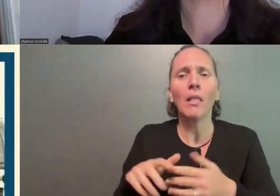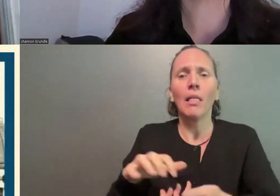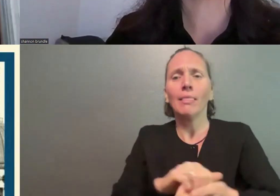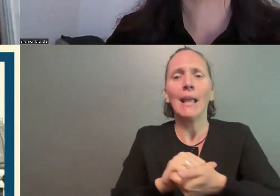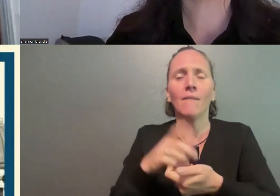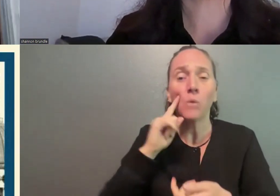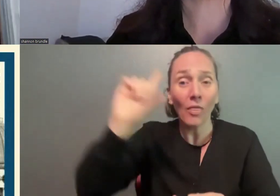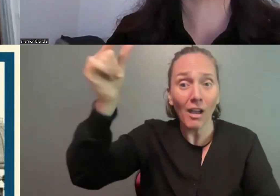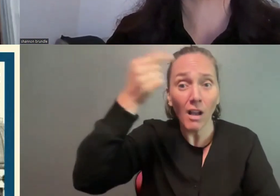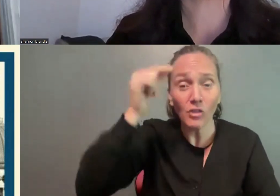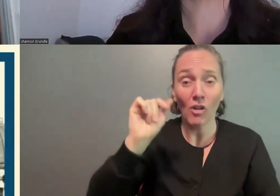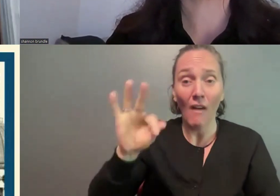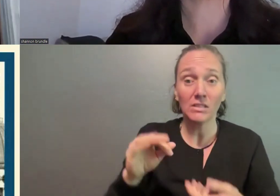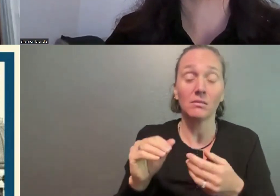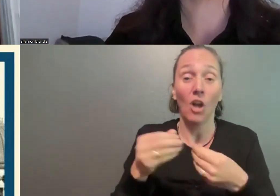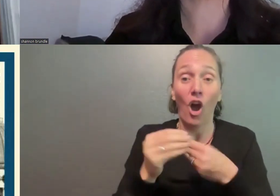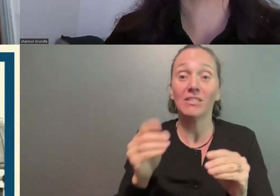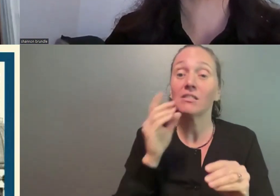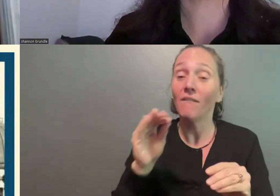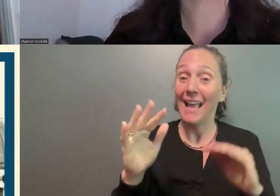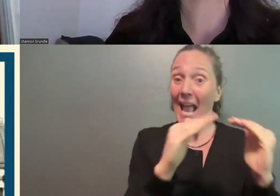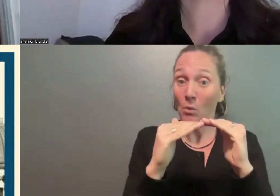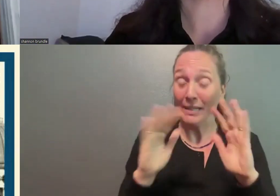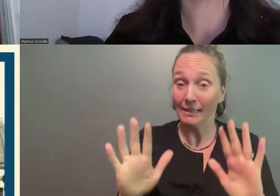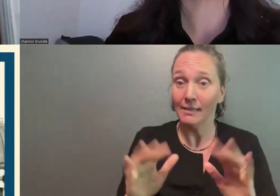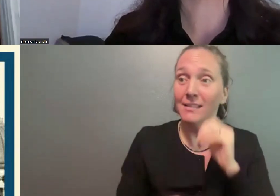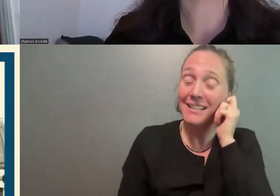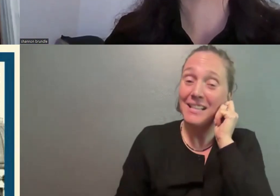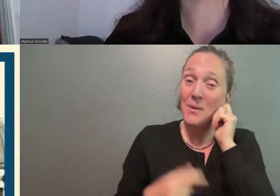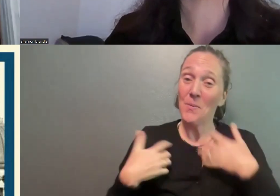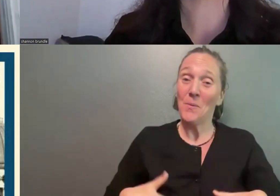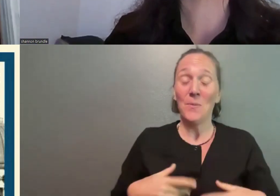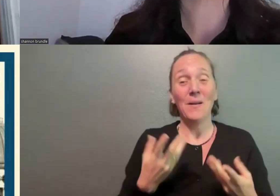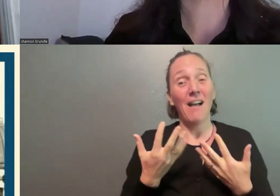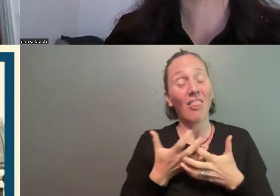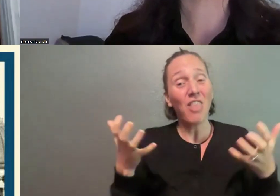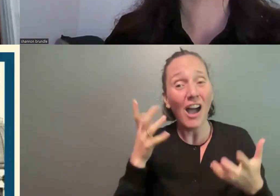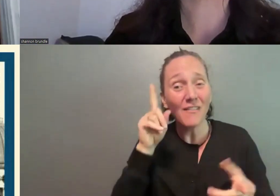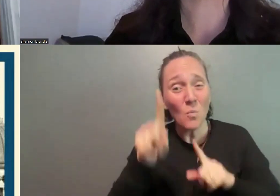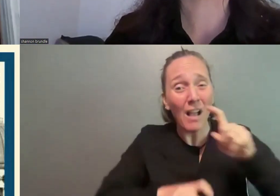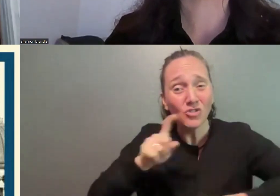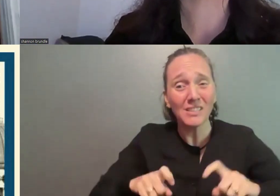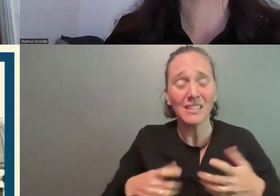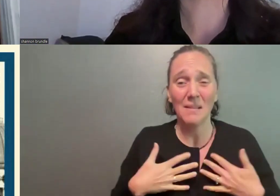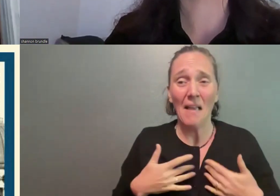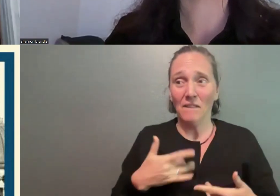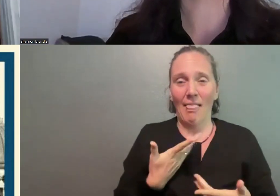And the former tribal liaison for the UW. So I have a lot of questions when it comes to just statistical insignificance of our people.